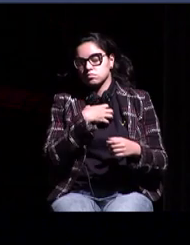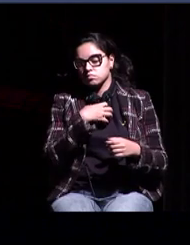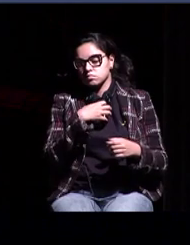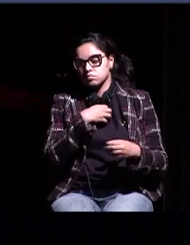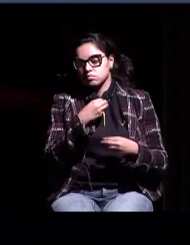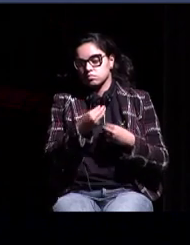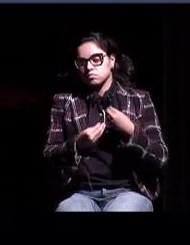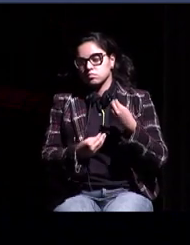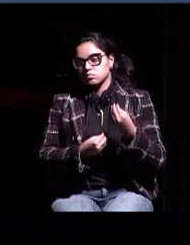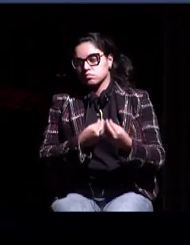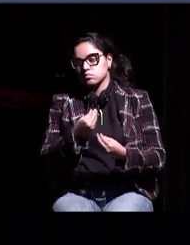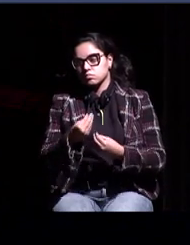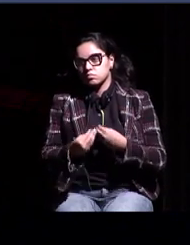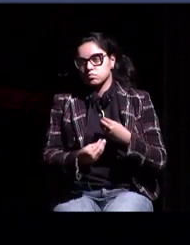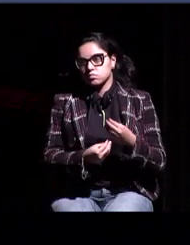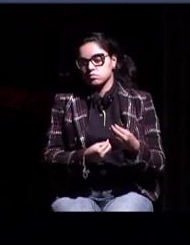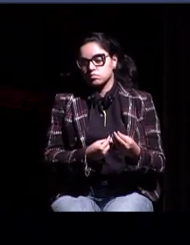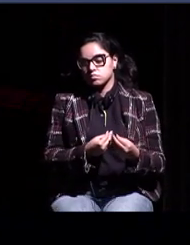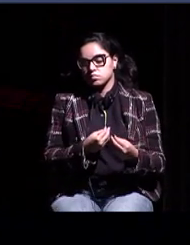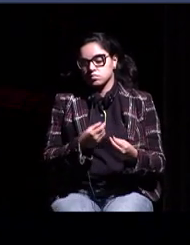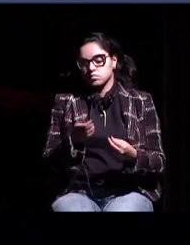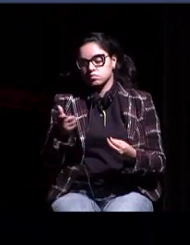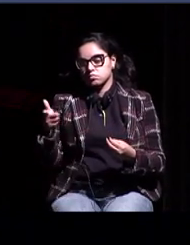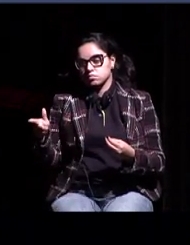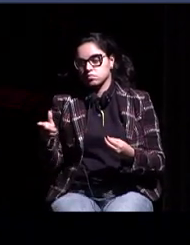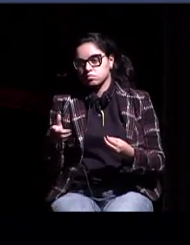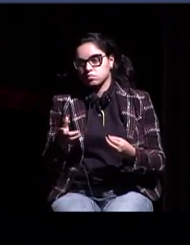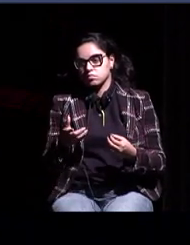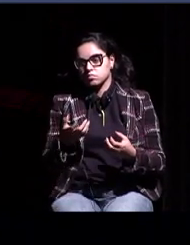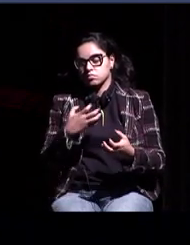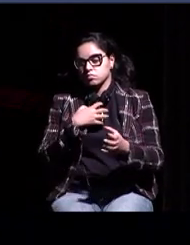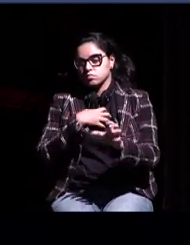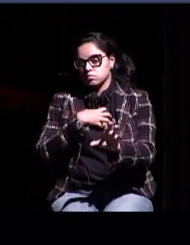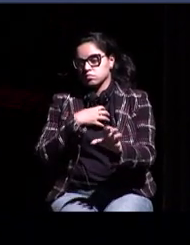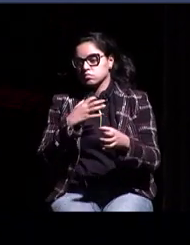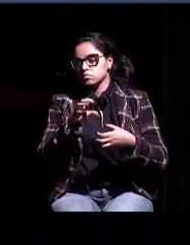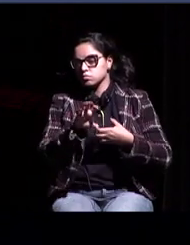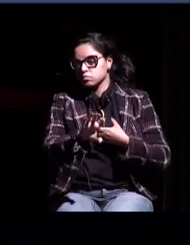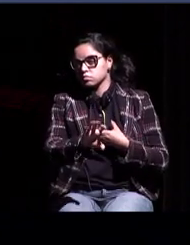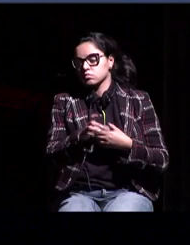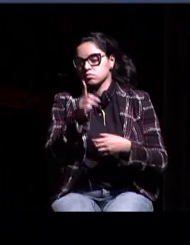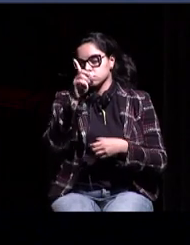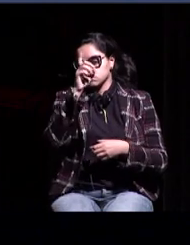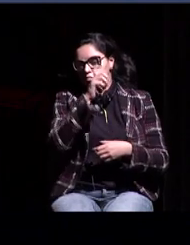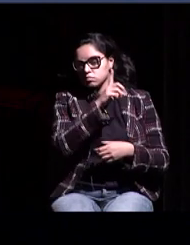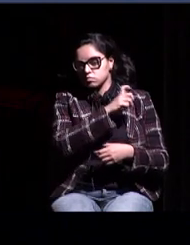the vulnerability of the other so it’s difficult for us to discuss.